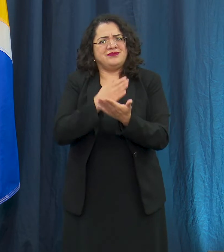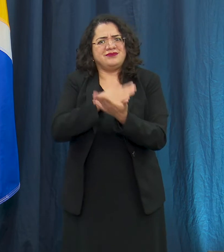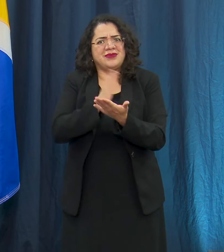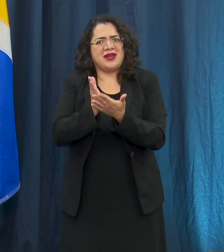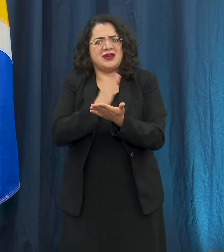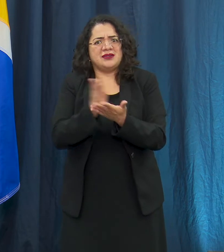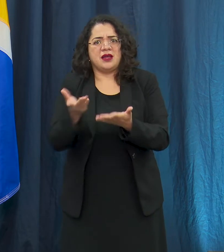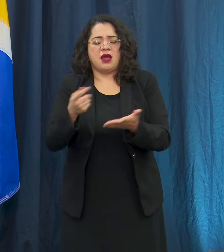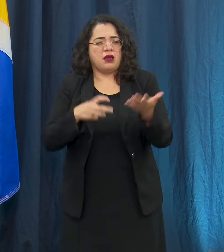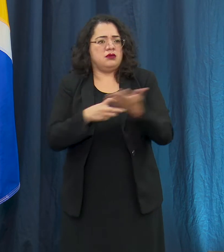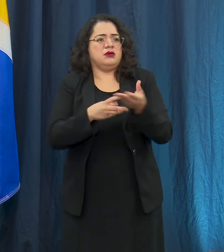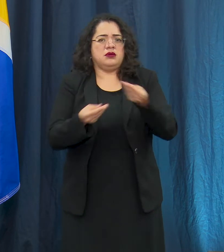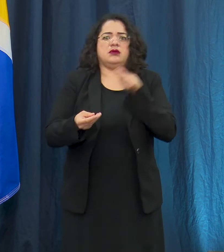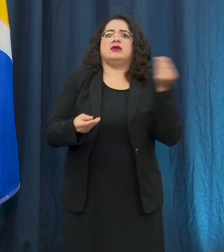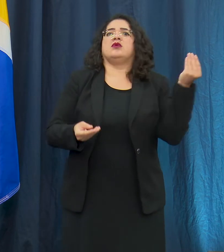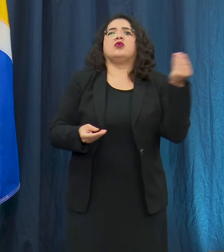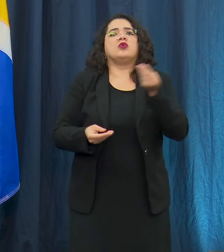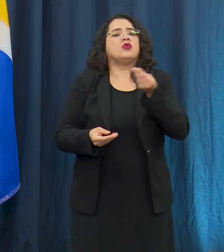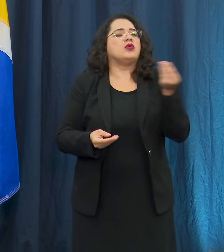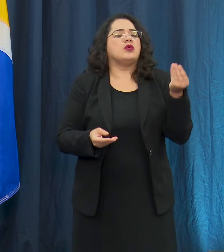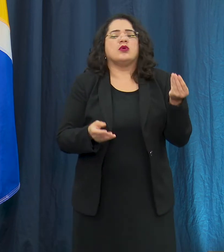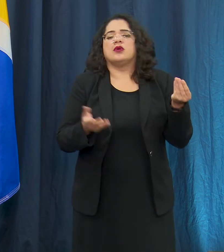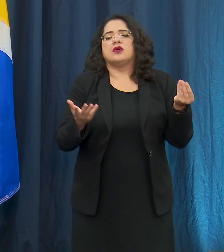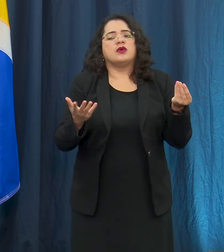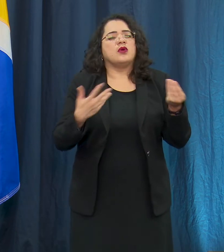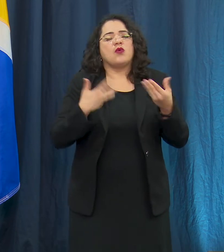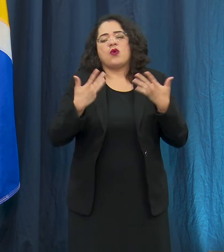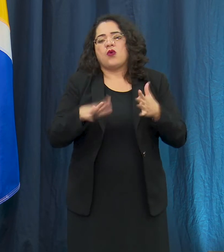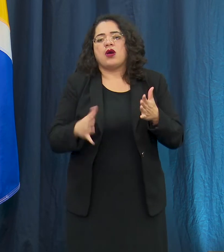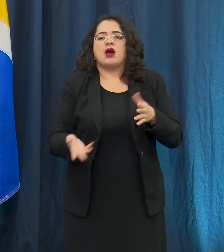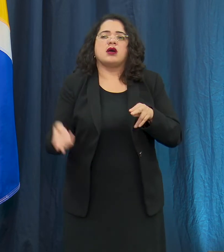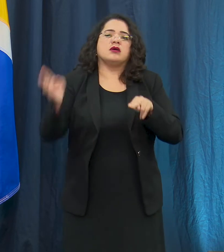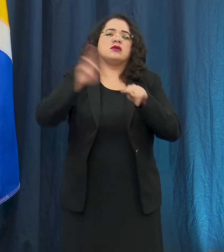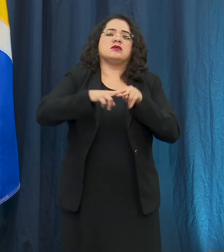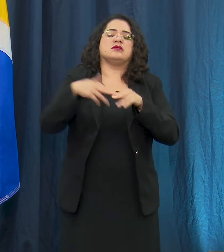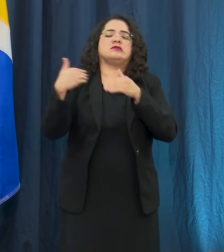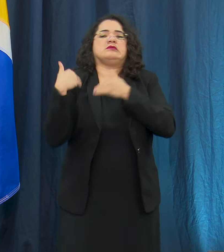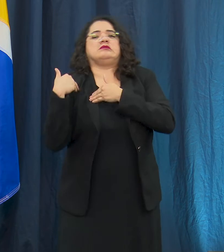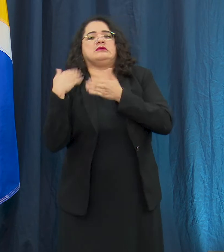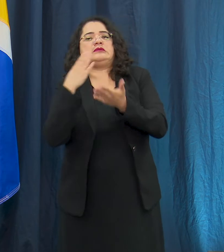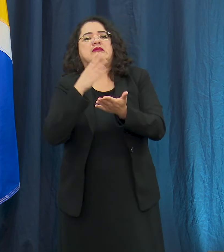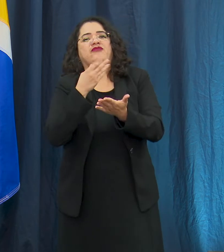do is give someone a citation that will really hurt someone financially so